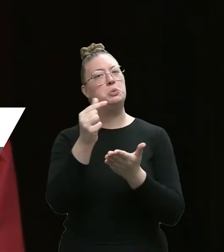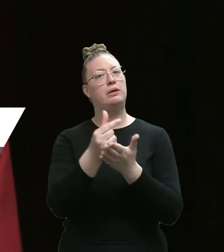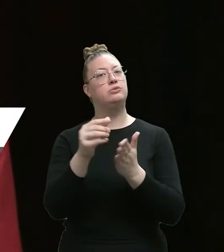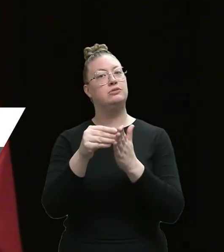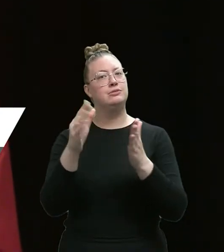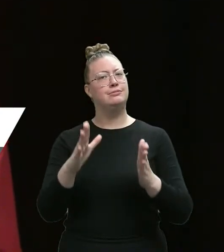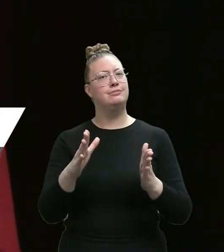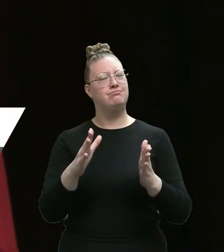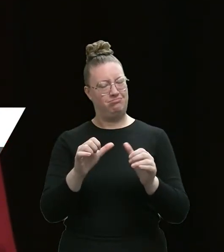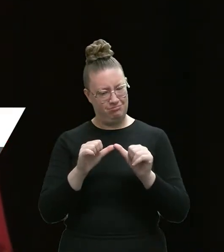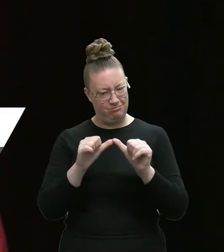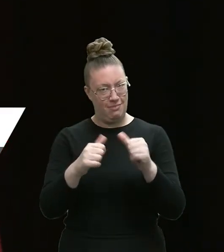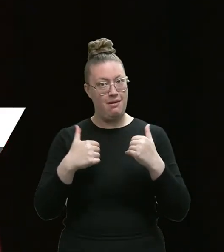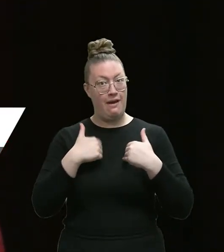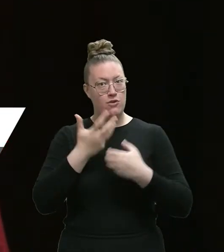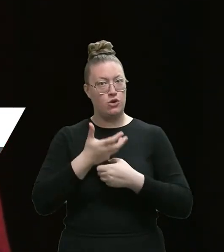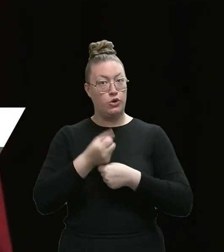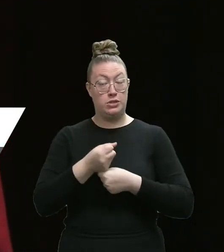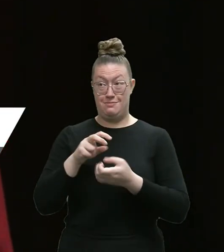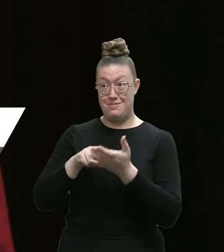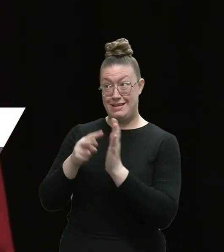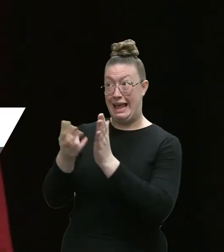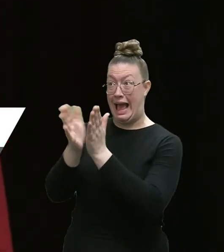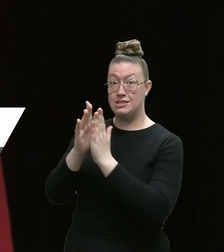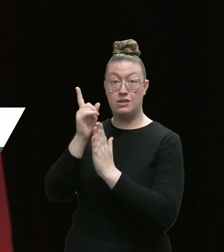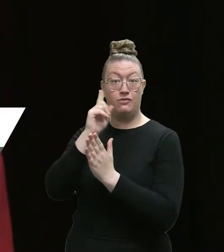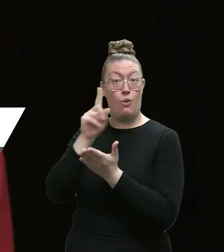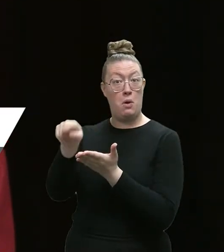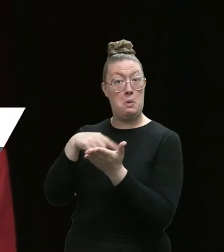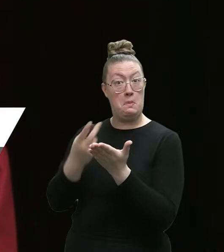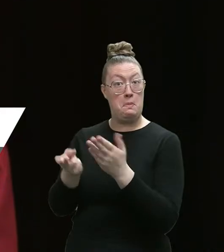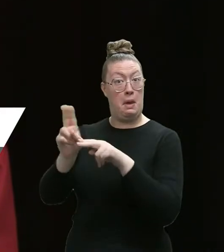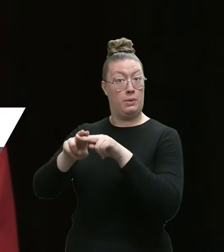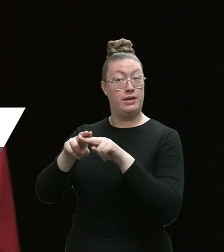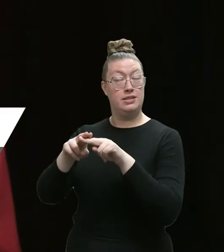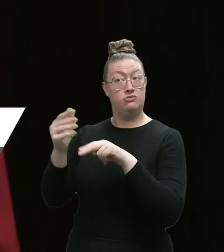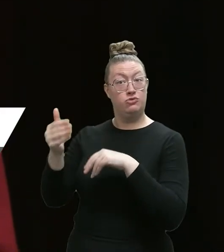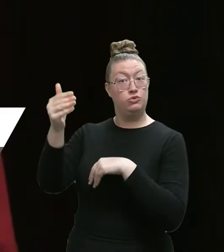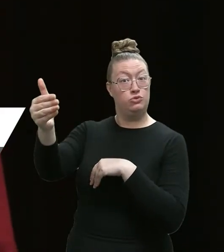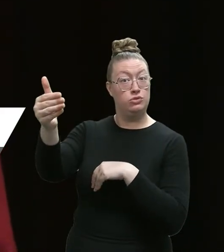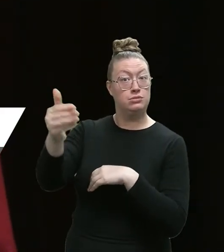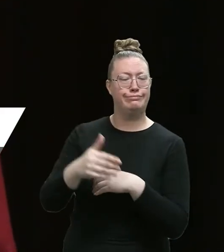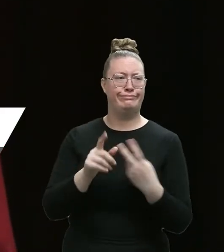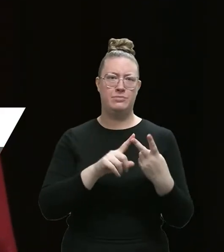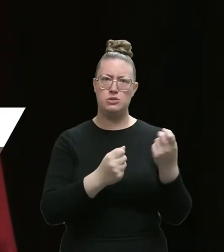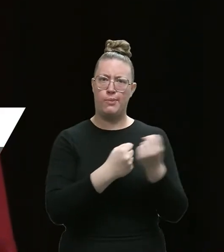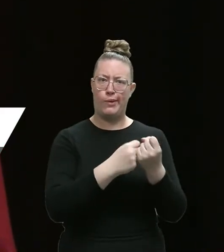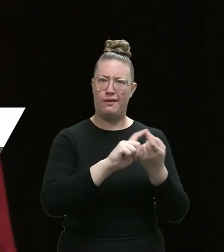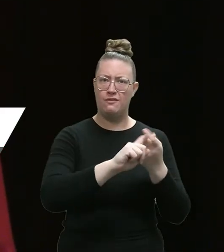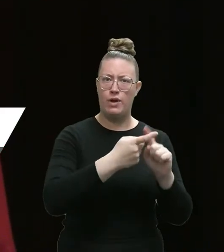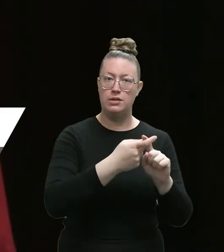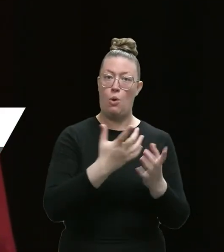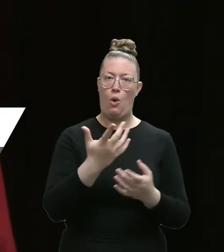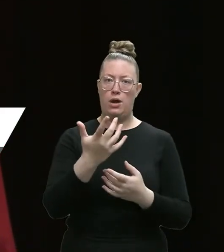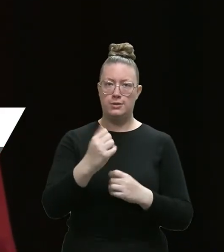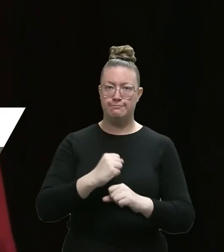Mr Michael Habermann and ask him to join me.